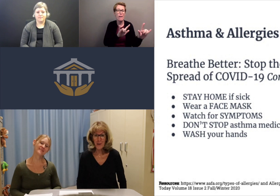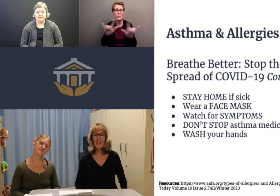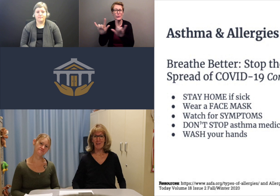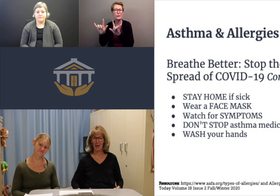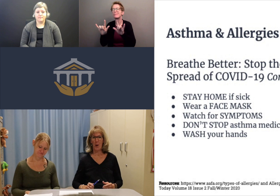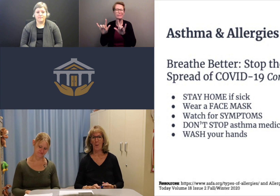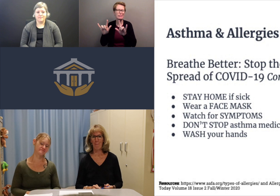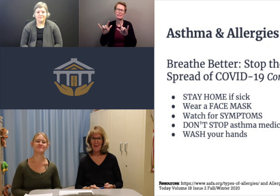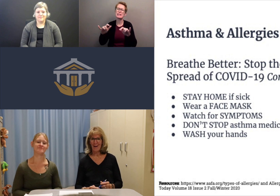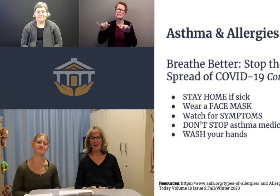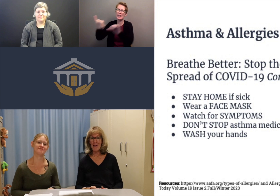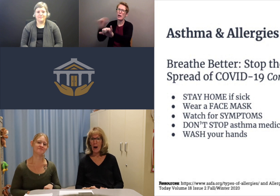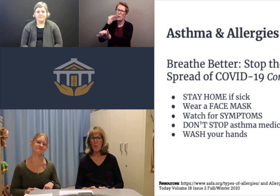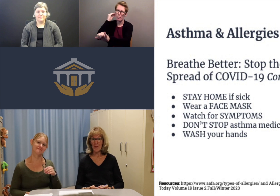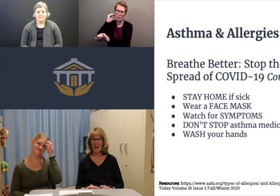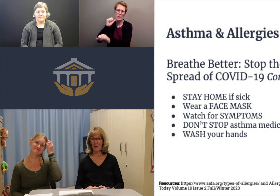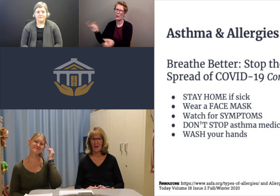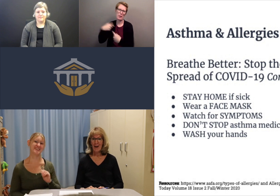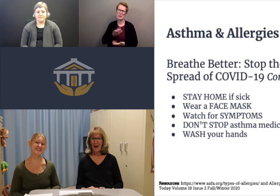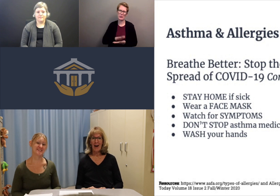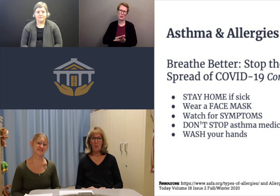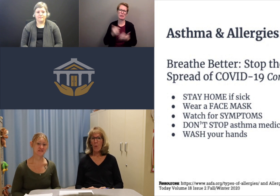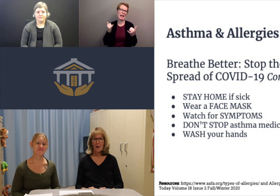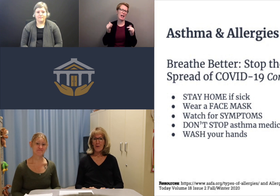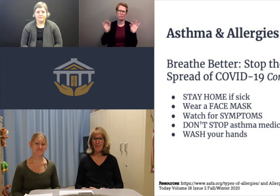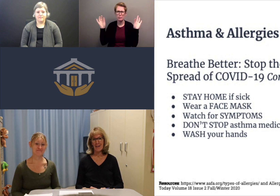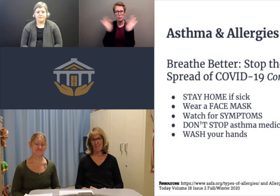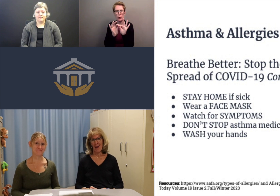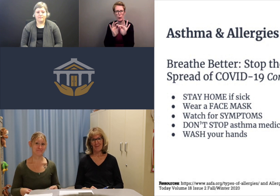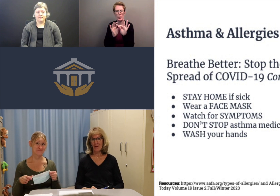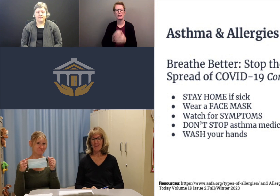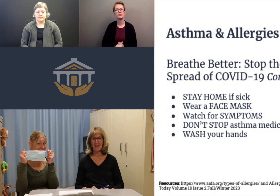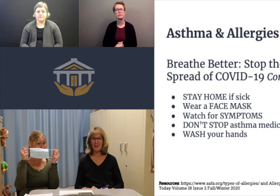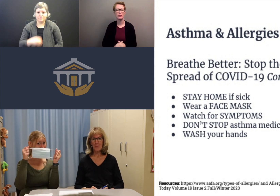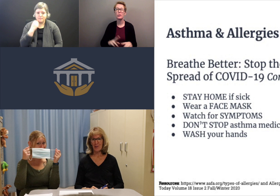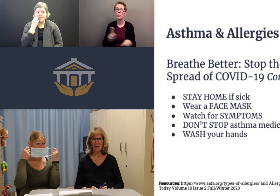you need to stay home now, more than ever. Wear your face mask. I mean, that's going to protect